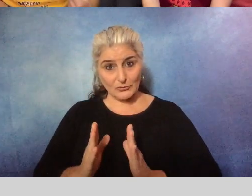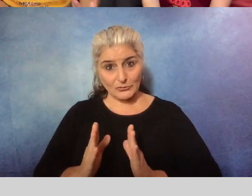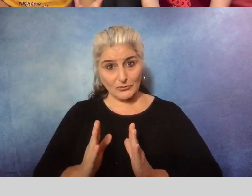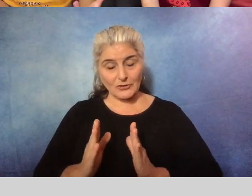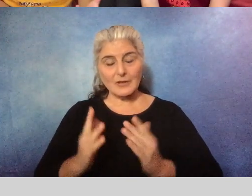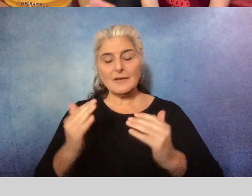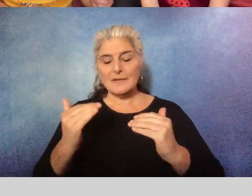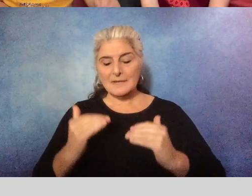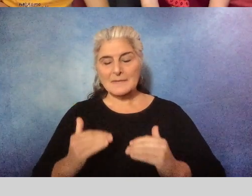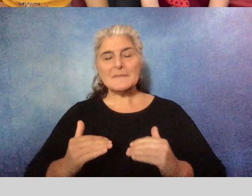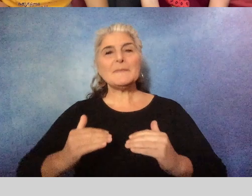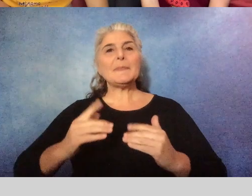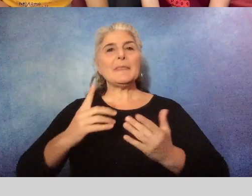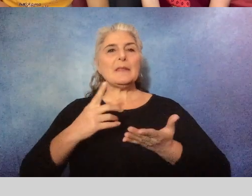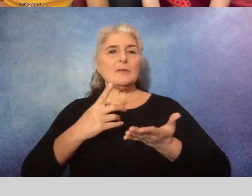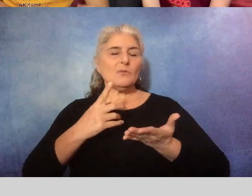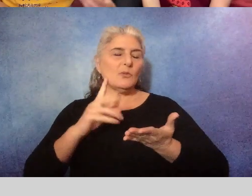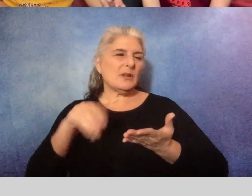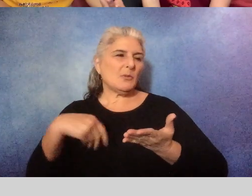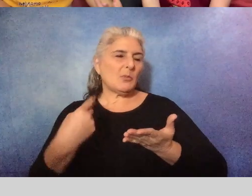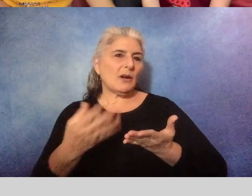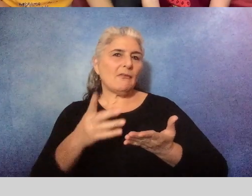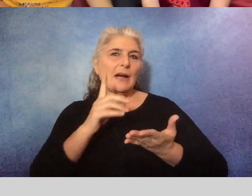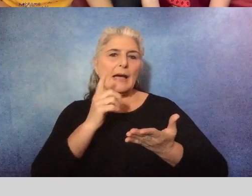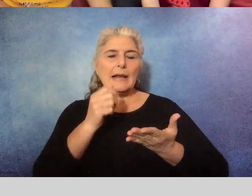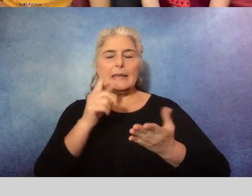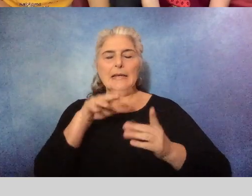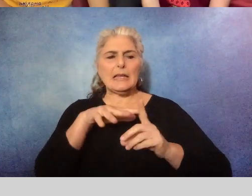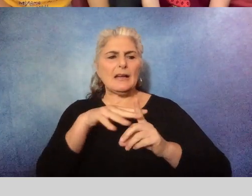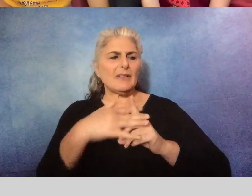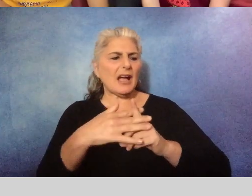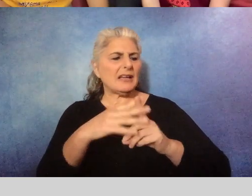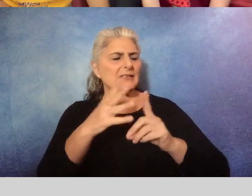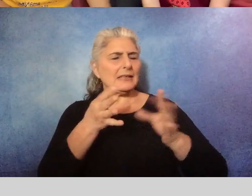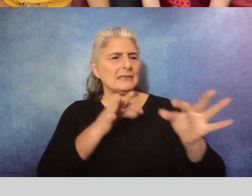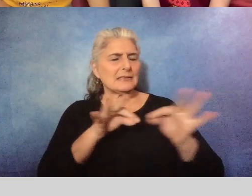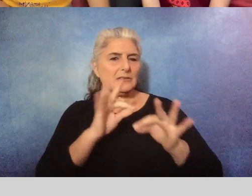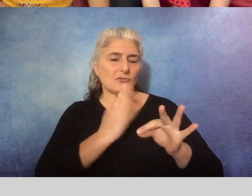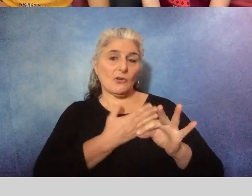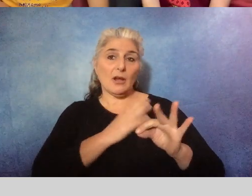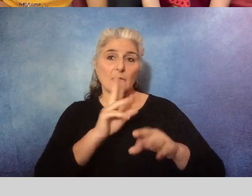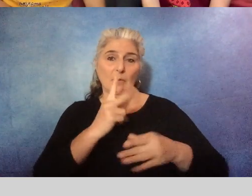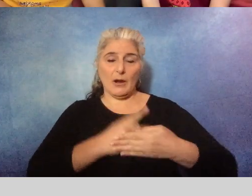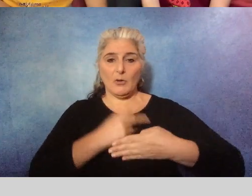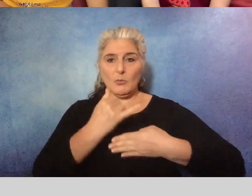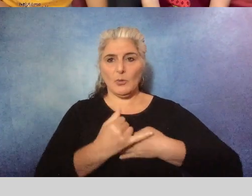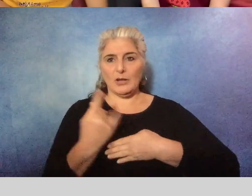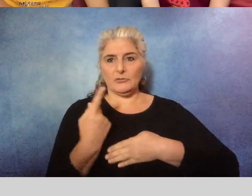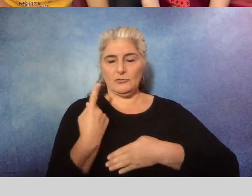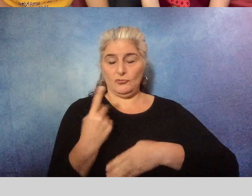We'll then proceed to give you a bit of context of a project we worked together